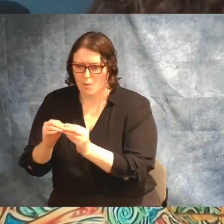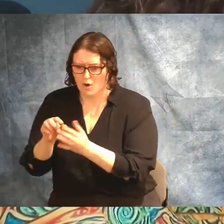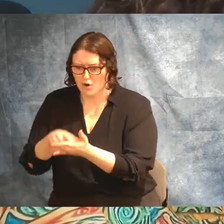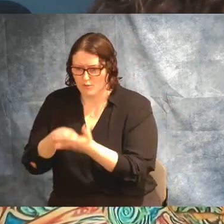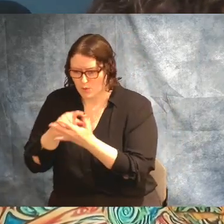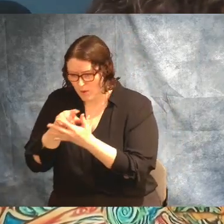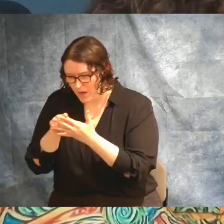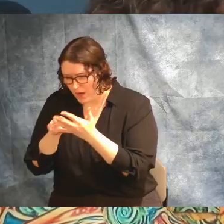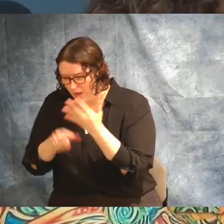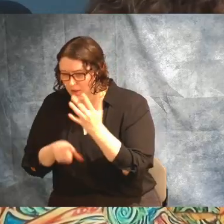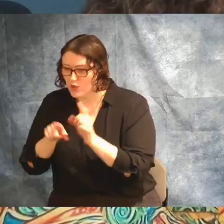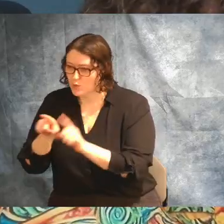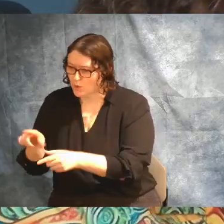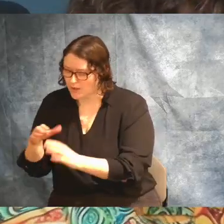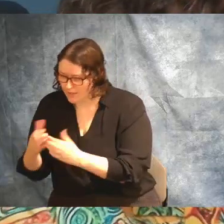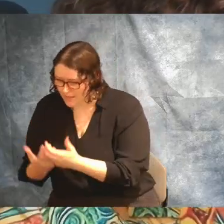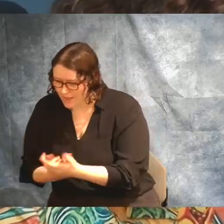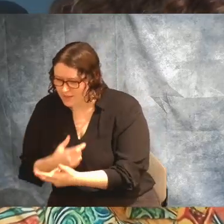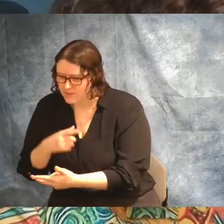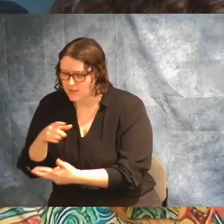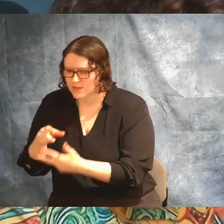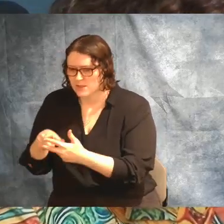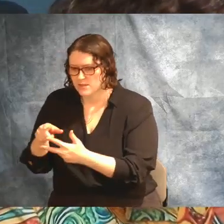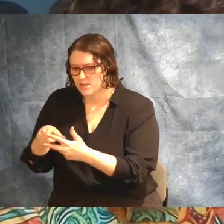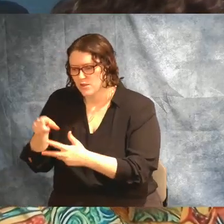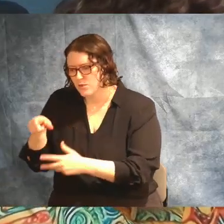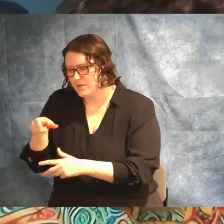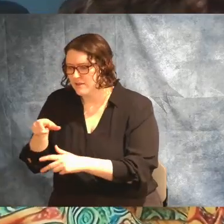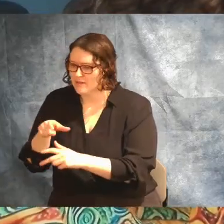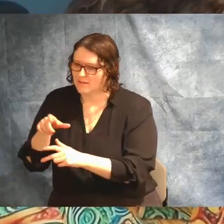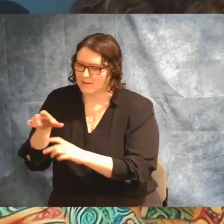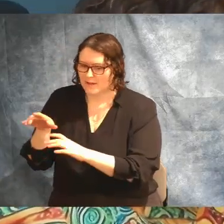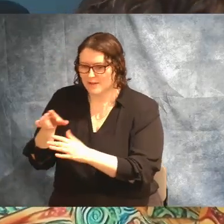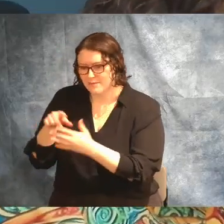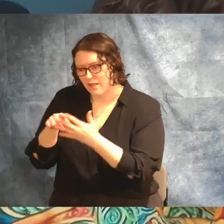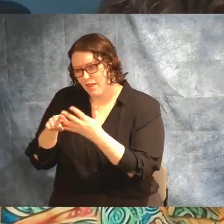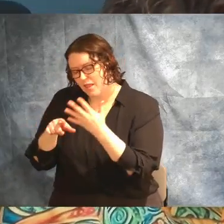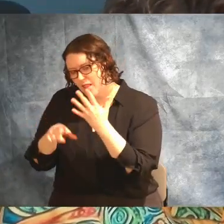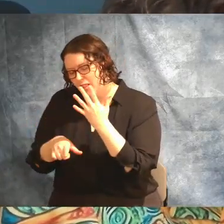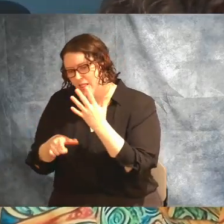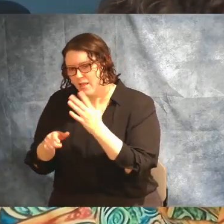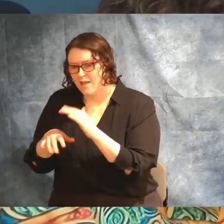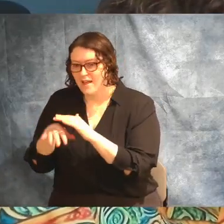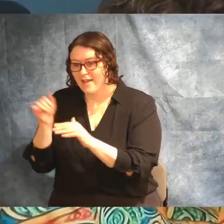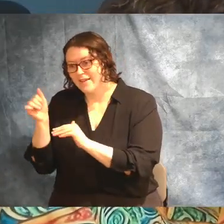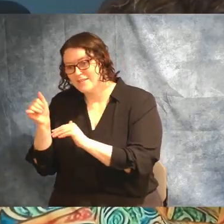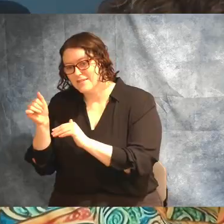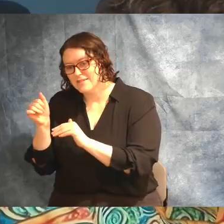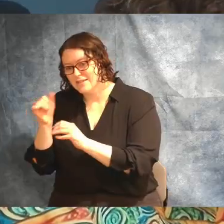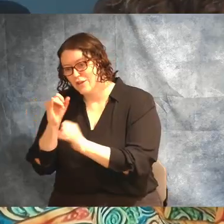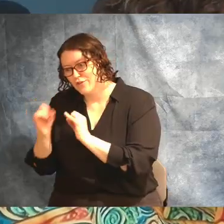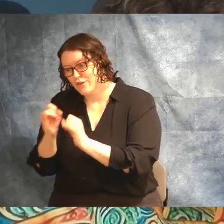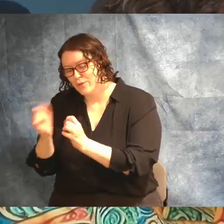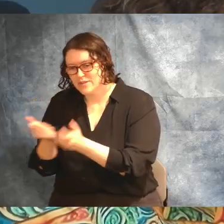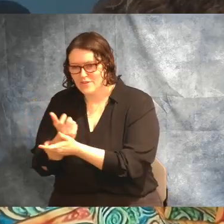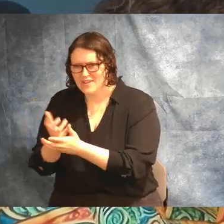classes, they've got to afterwards they've got exit interviews, and that's a lot for just I'm